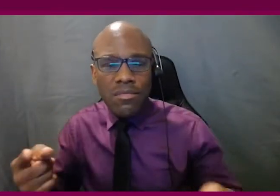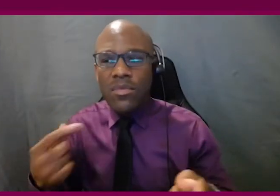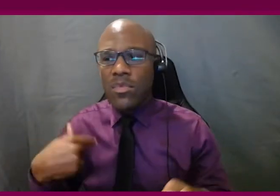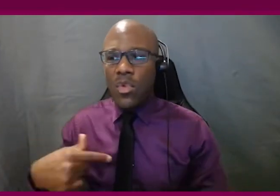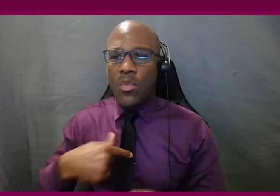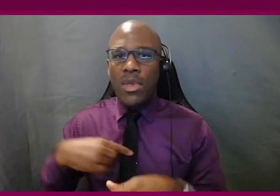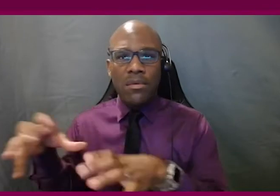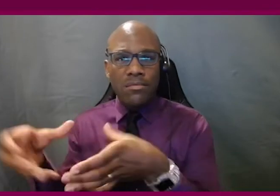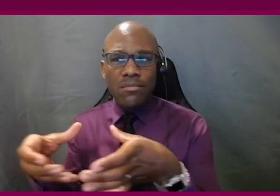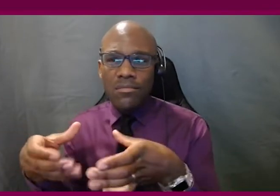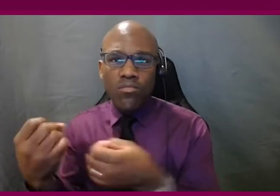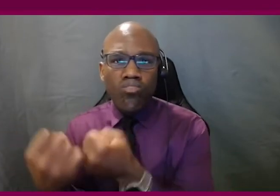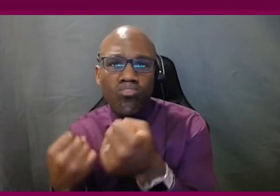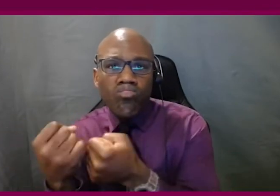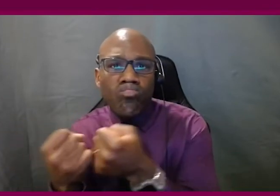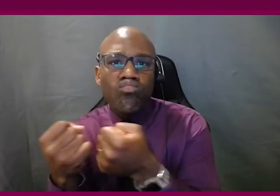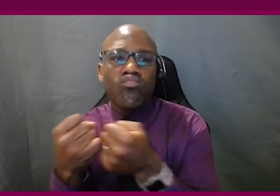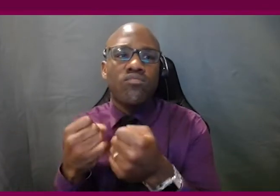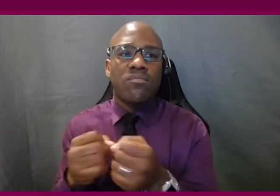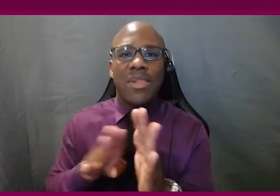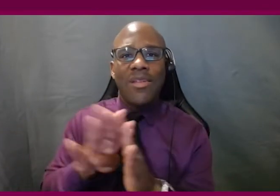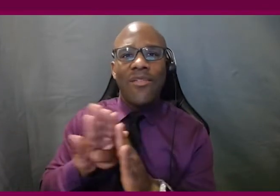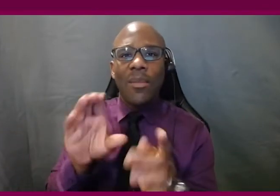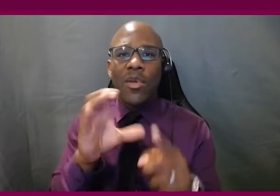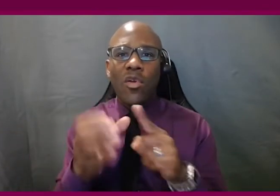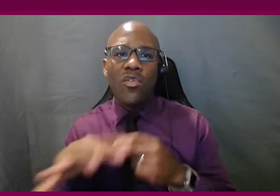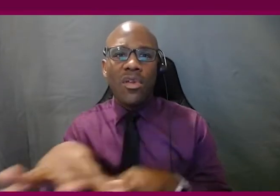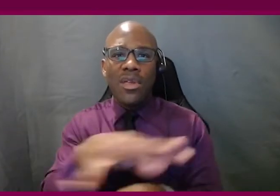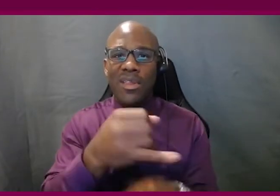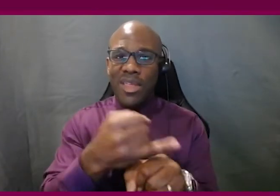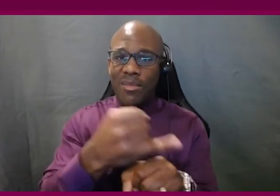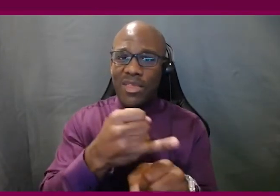our experiences of ableism, which I didn't even know that was a thing and recognized